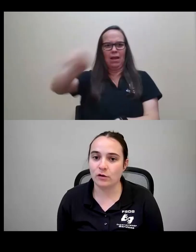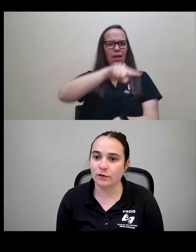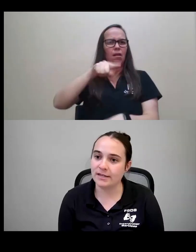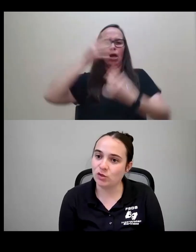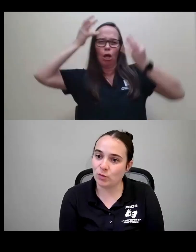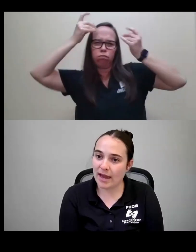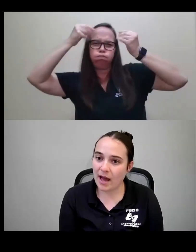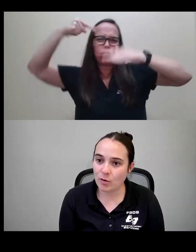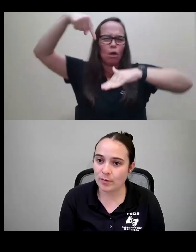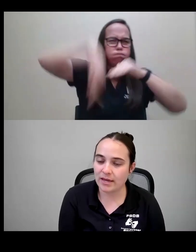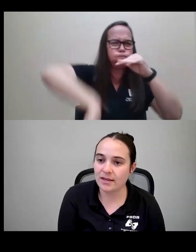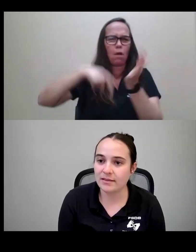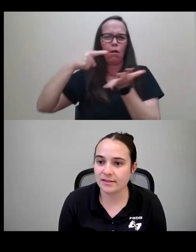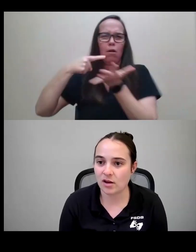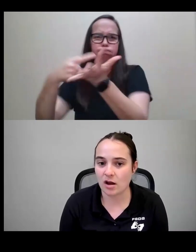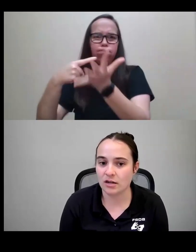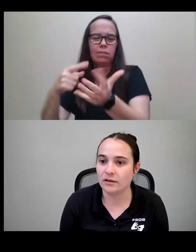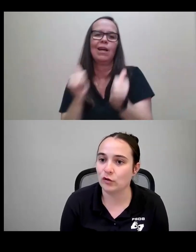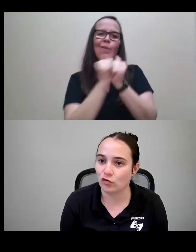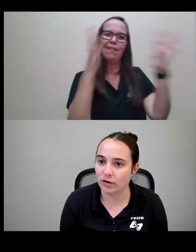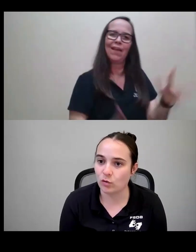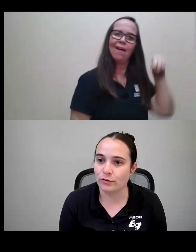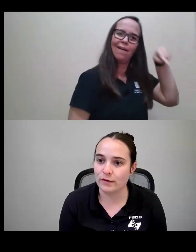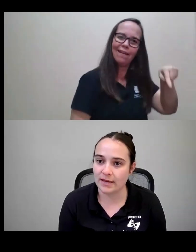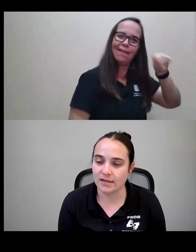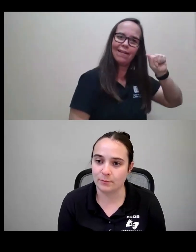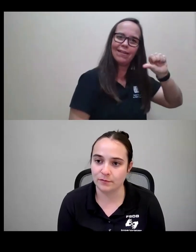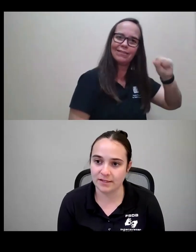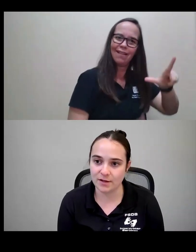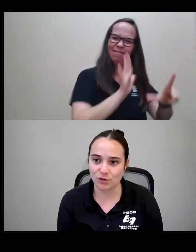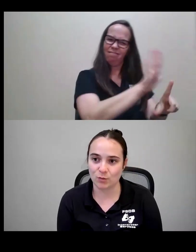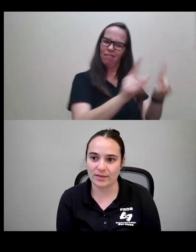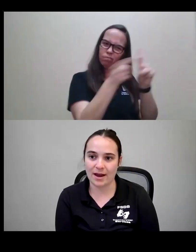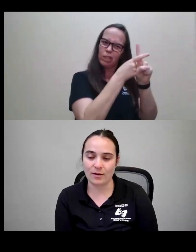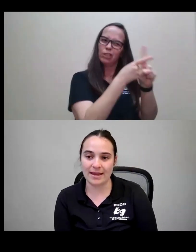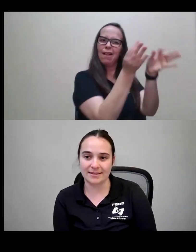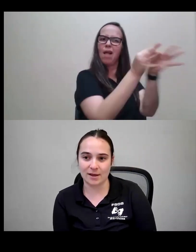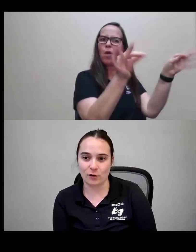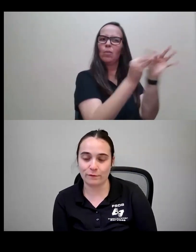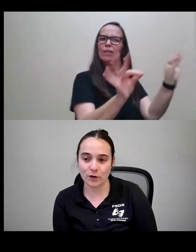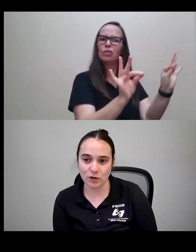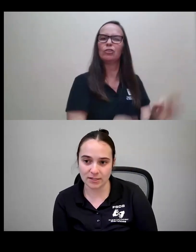bleed over into CALP in these cognitive and critical thinking type of skills without ASL